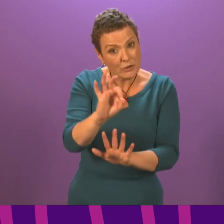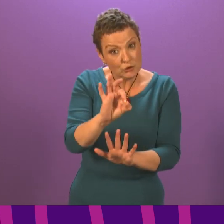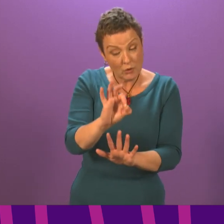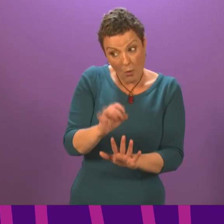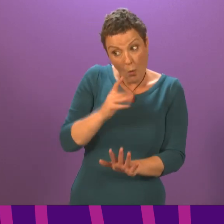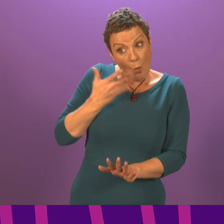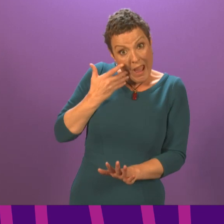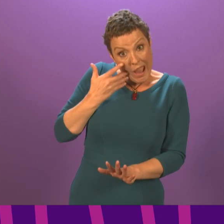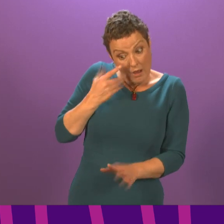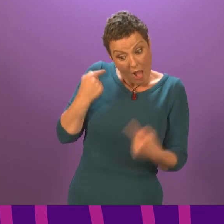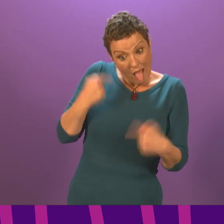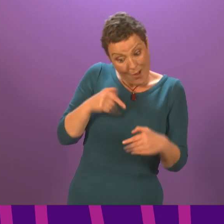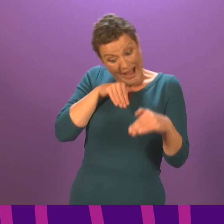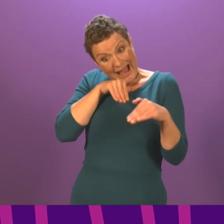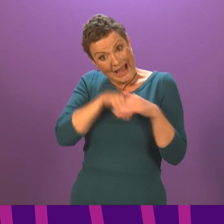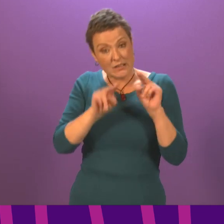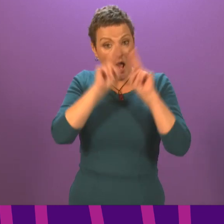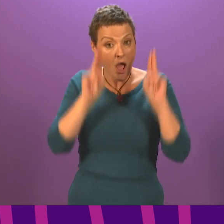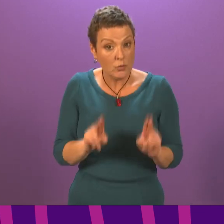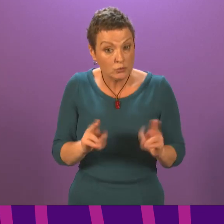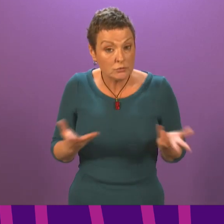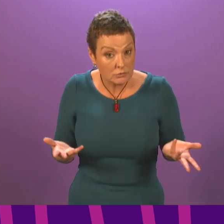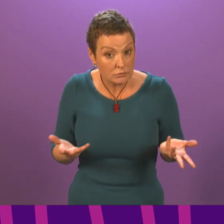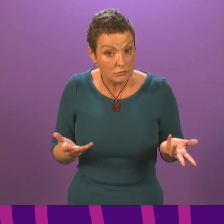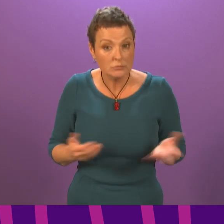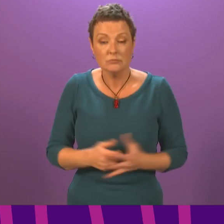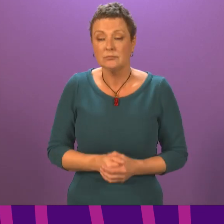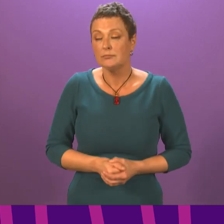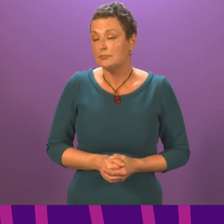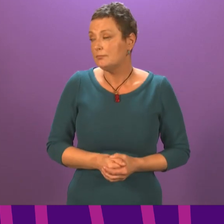The First Minister: We will review that weekly. I appreciate the